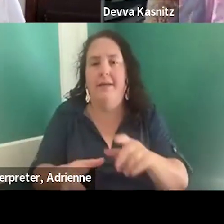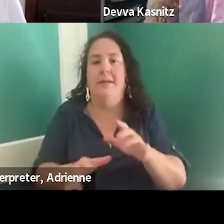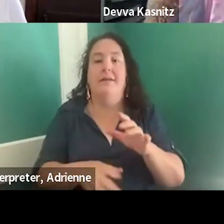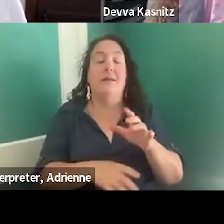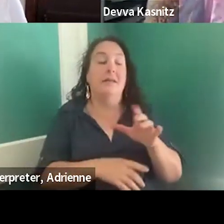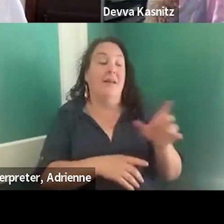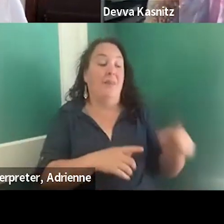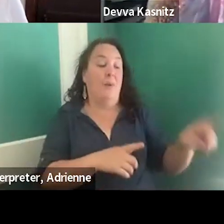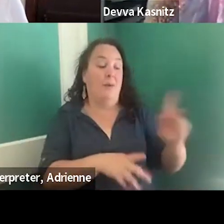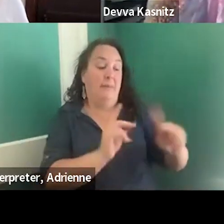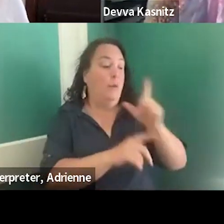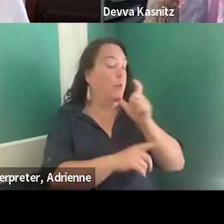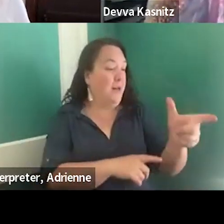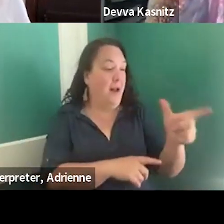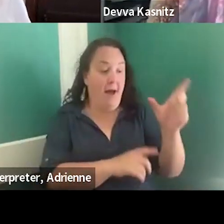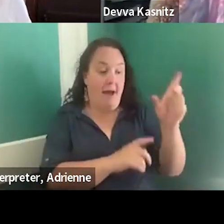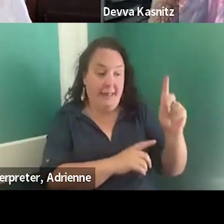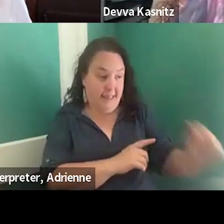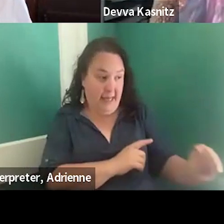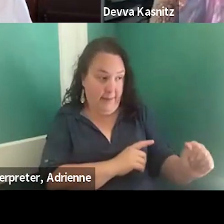understood about accessibility?